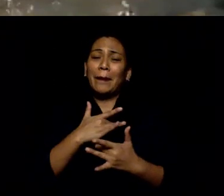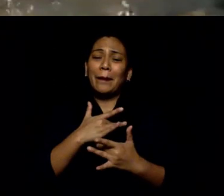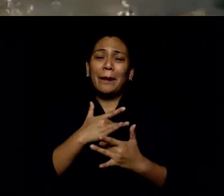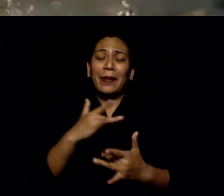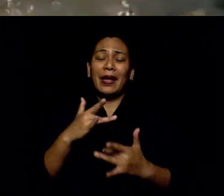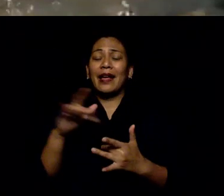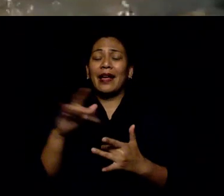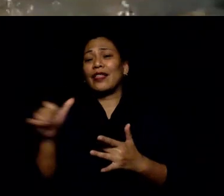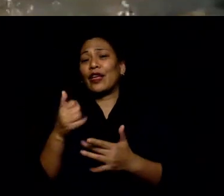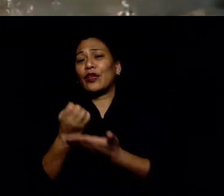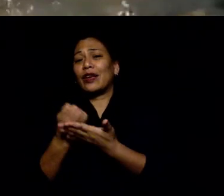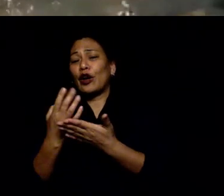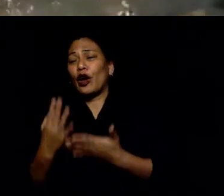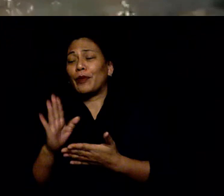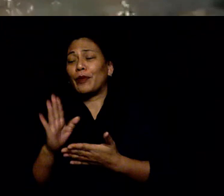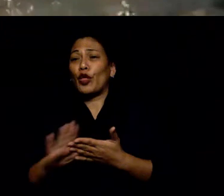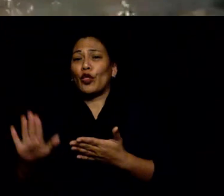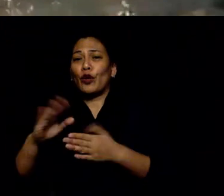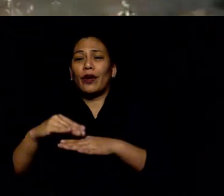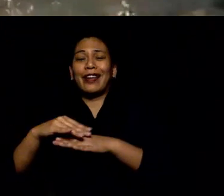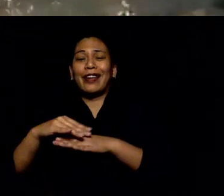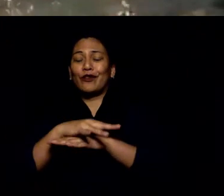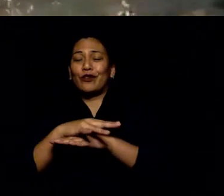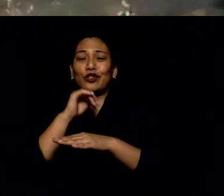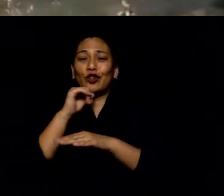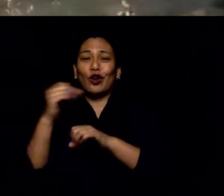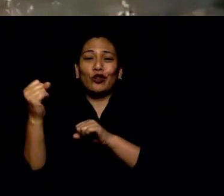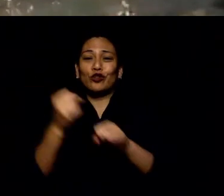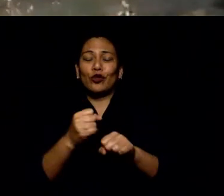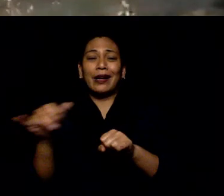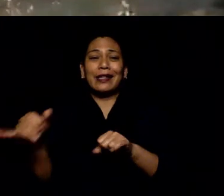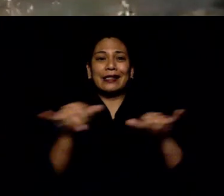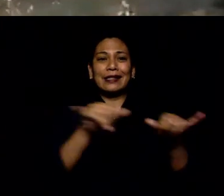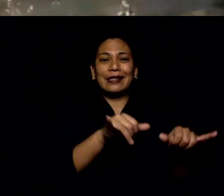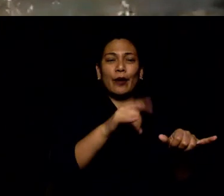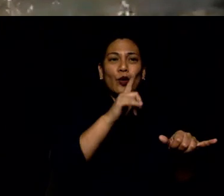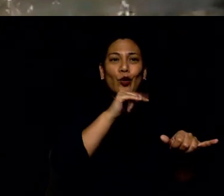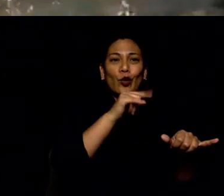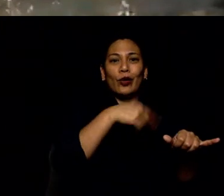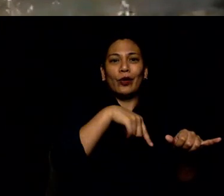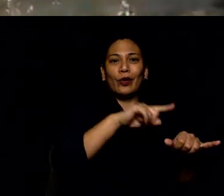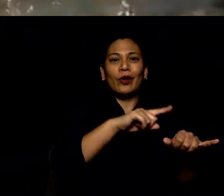the influence that, uh, economists out of five universities in the